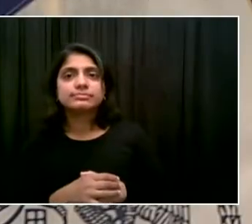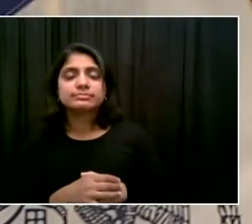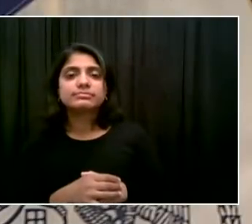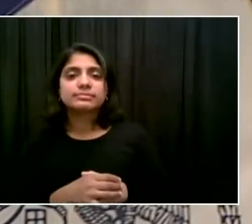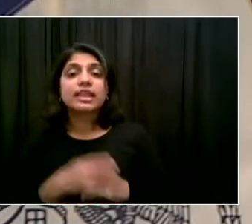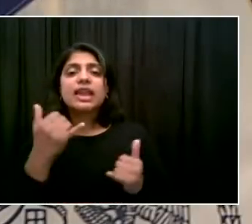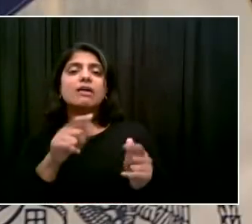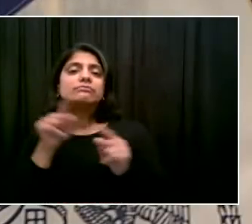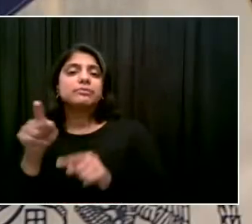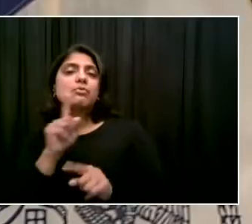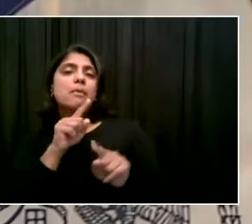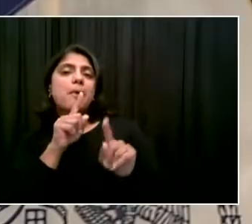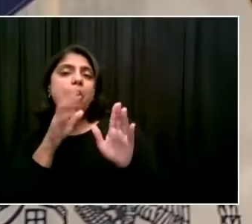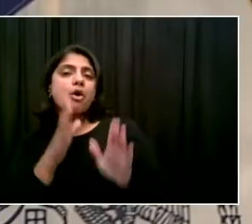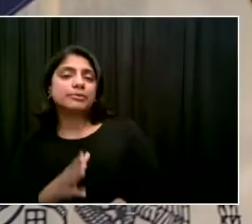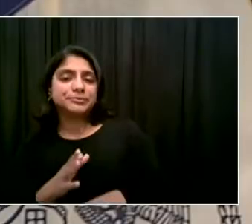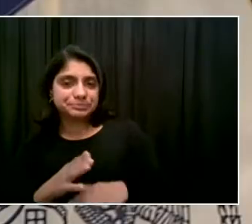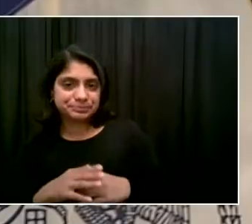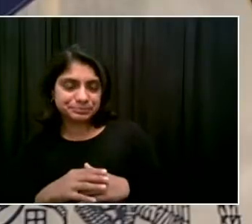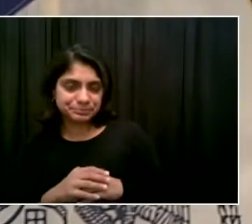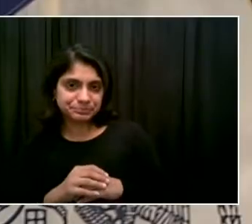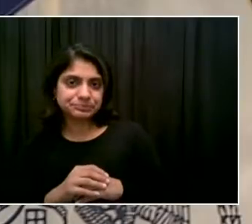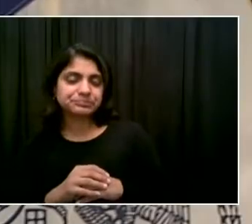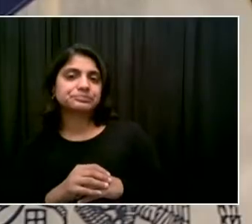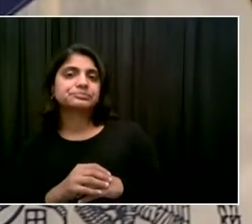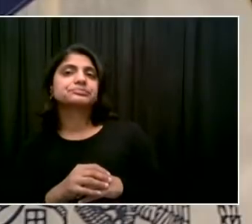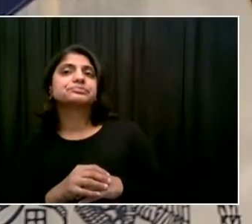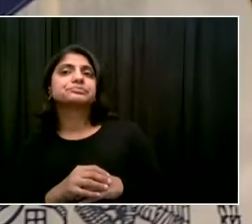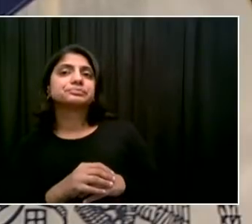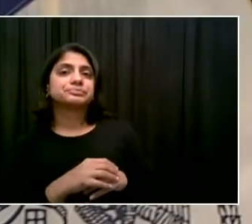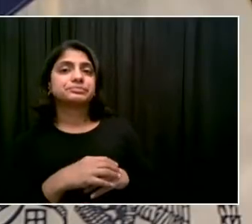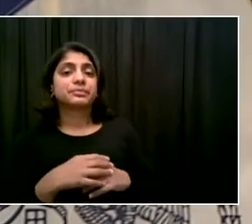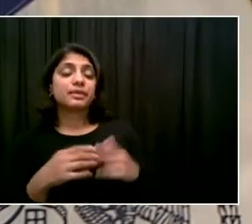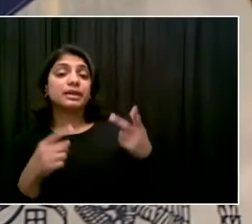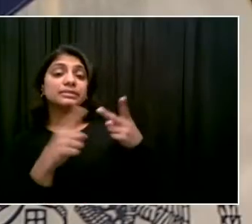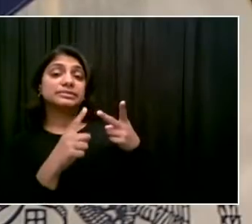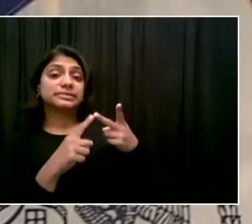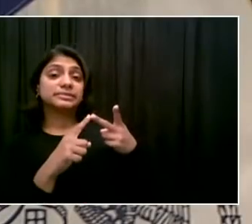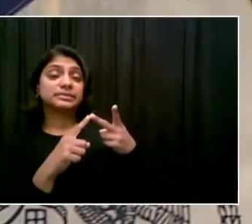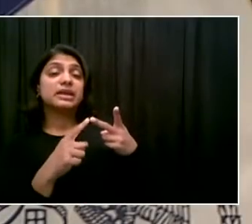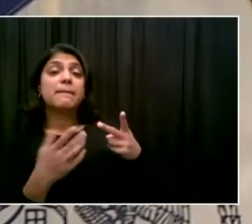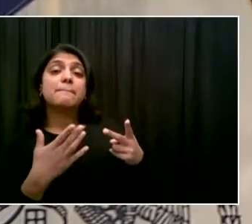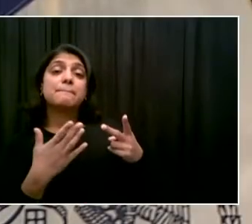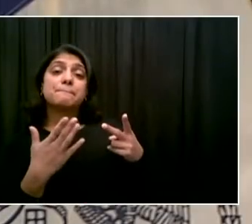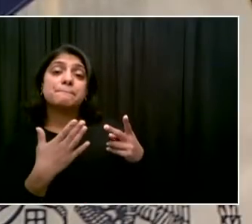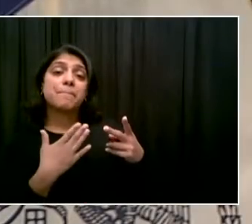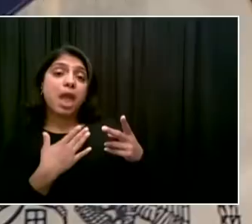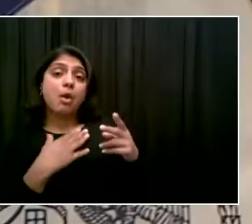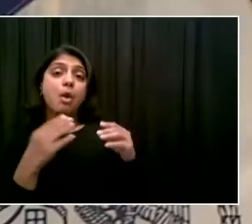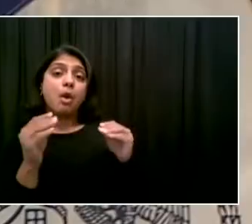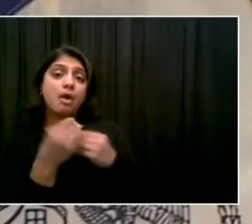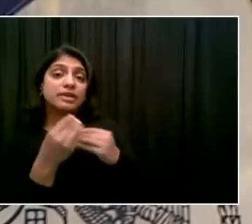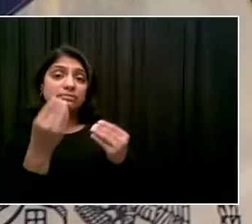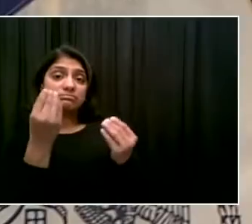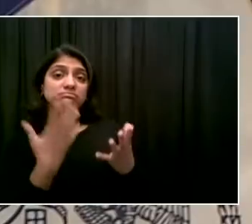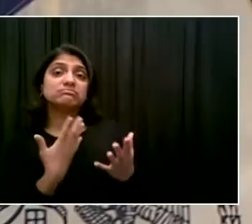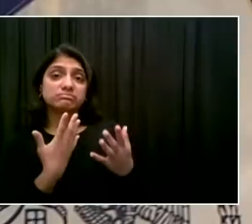GO AHEAD JULIET. MY OFFICE IS